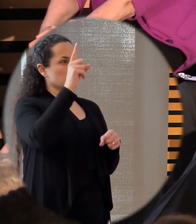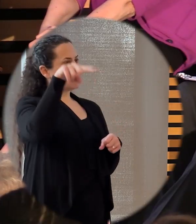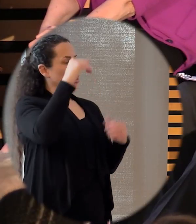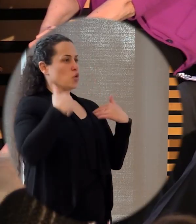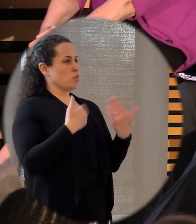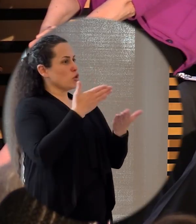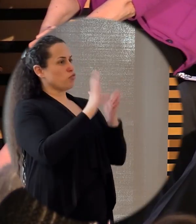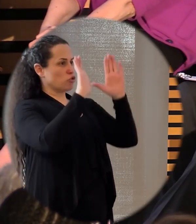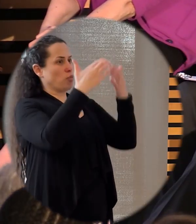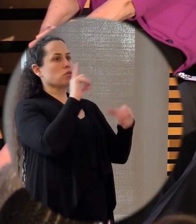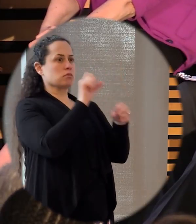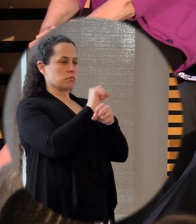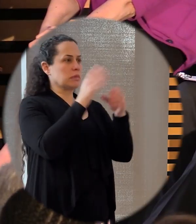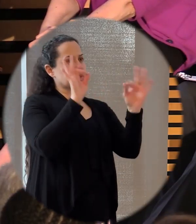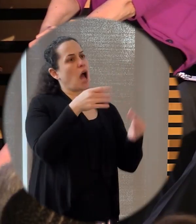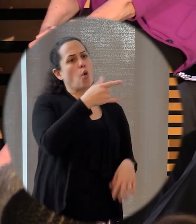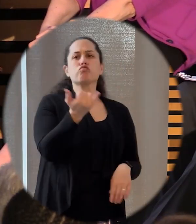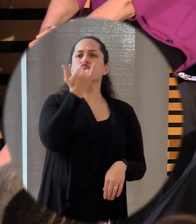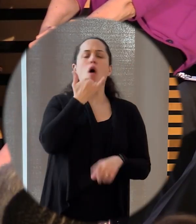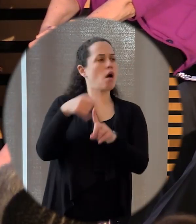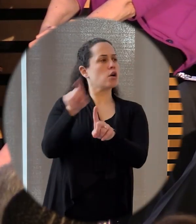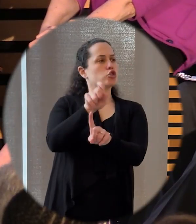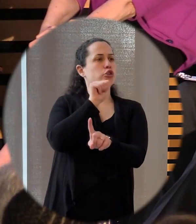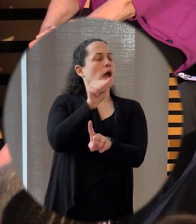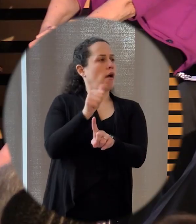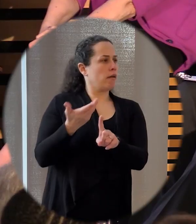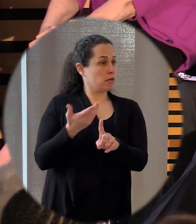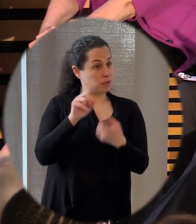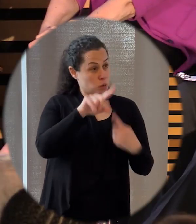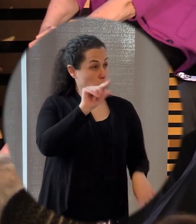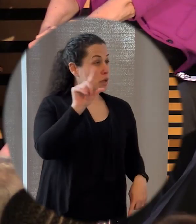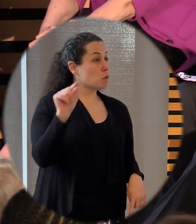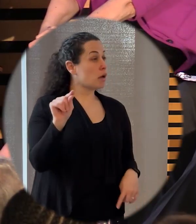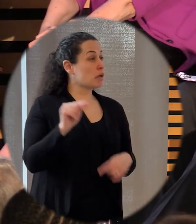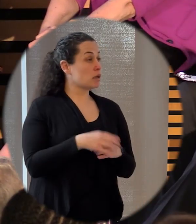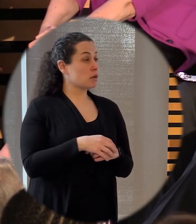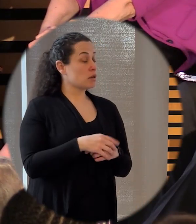resolutions to agree that yes, it was the wrong thing to do. So even when we try to get it right,